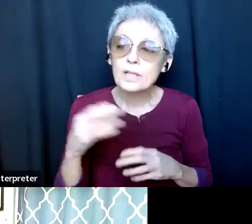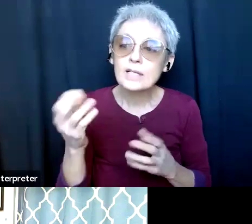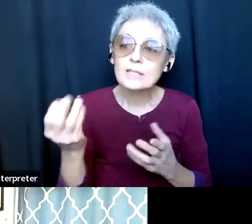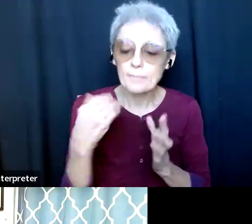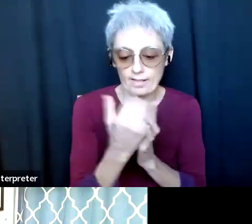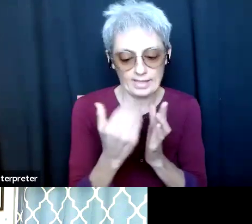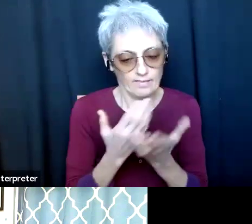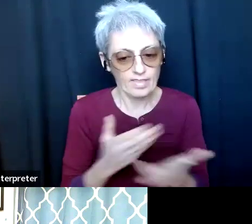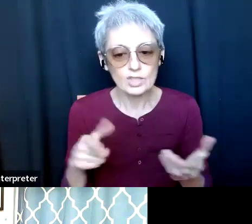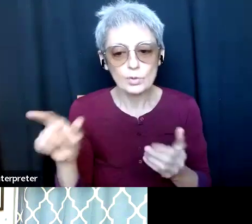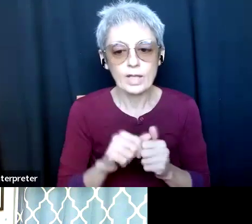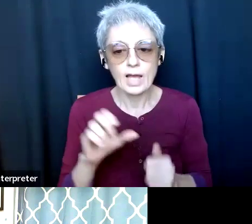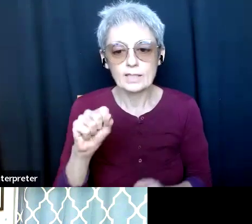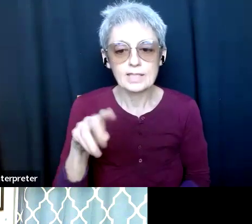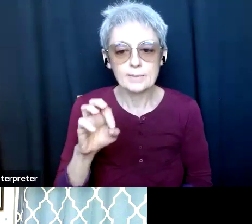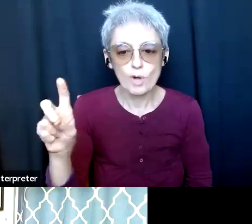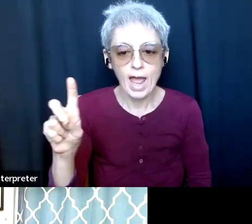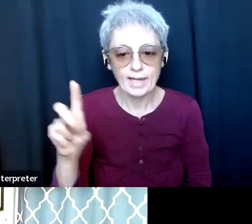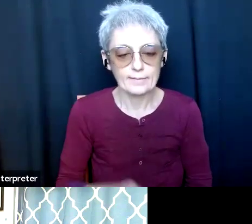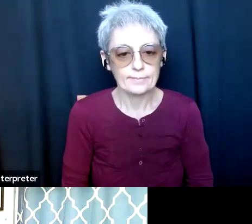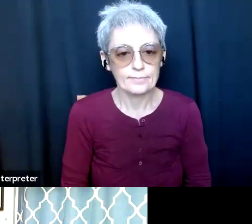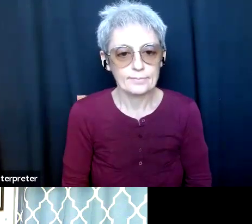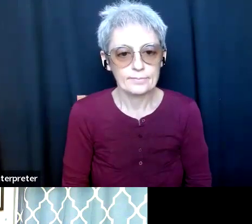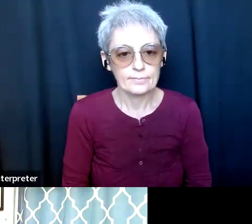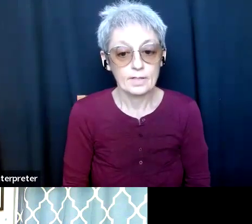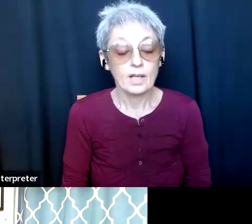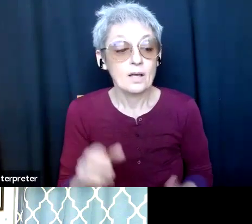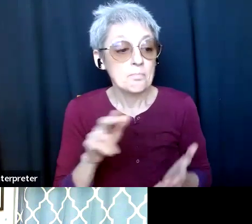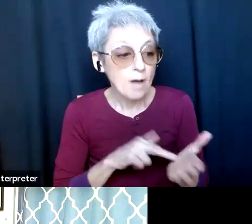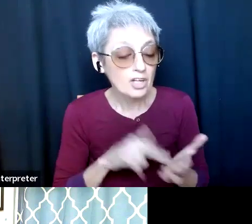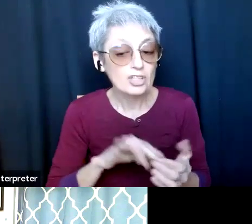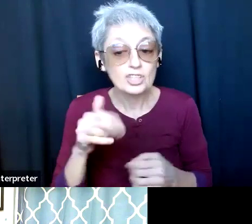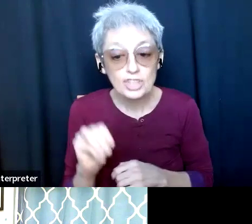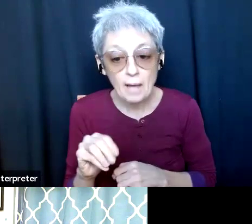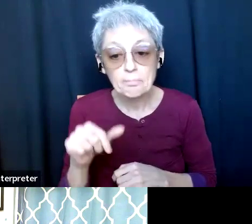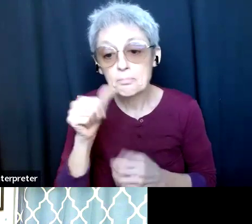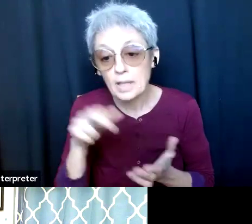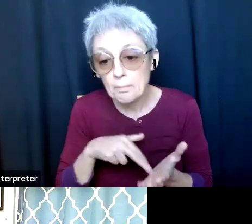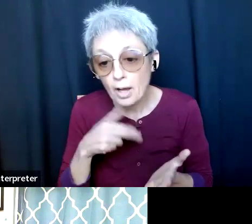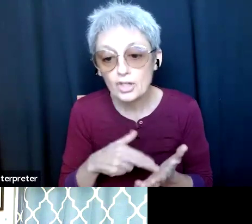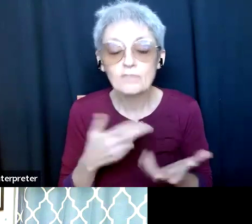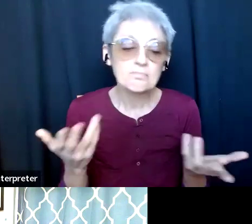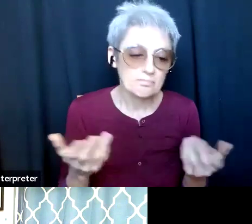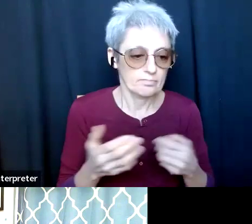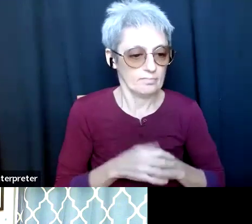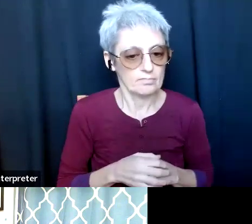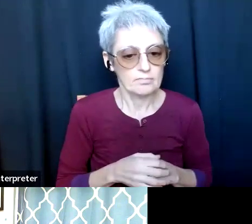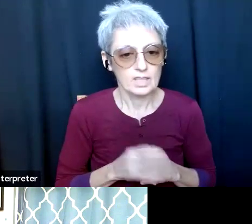Yeah, actually if you look in the literature, I mean, alpha seems to be related to many different cognitive processes